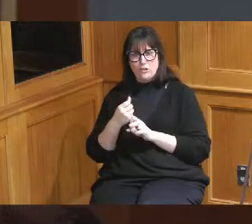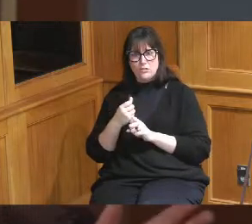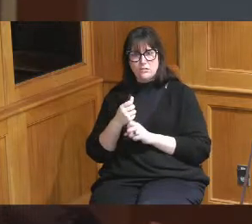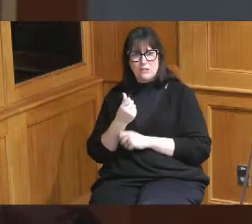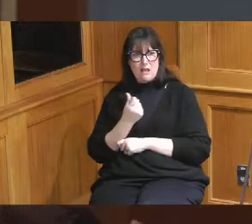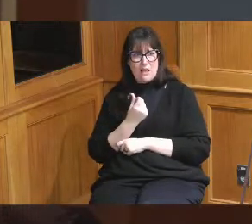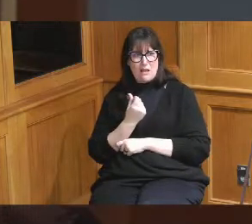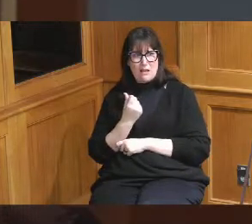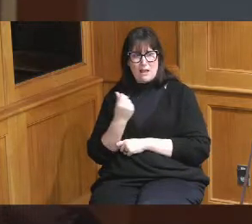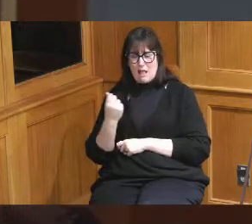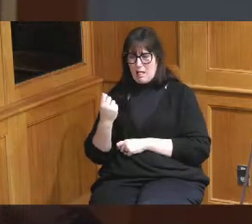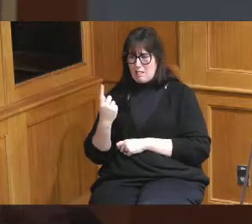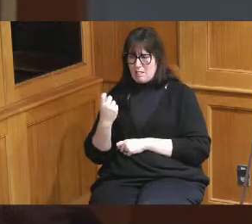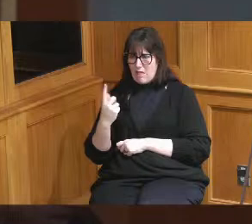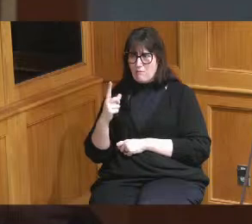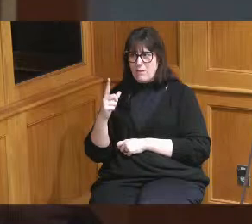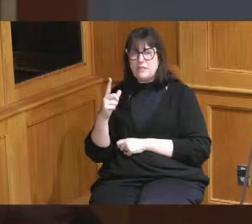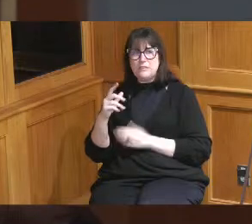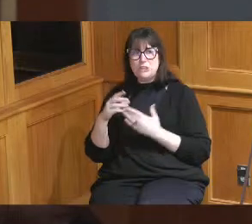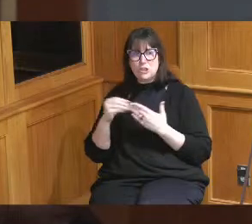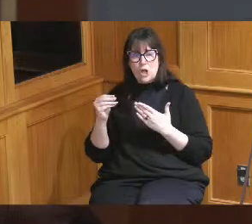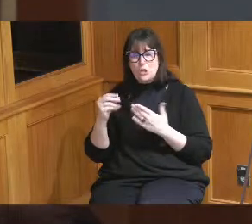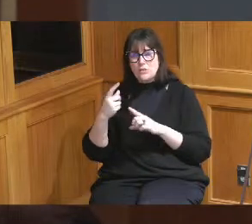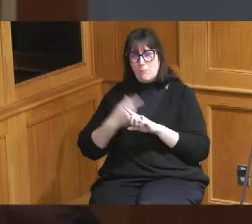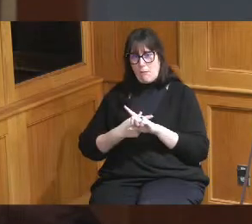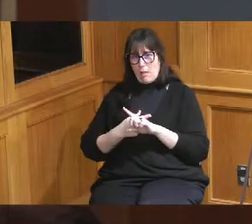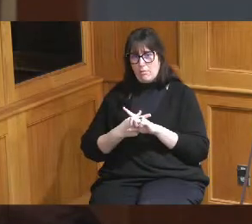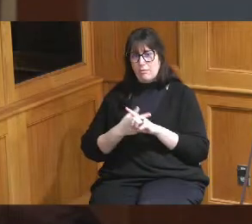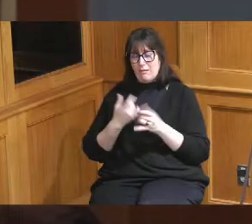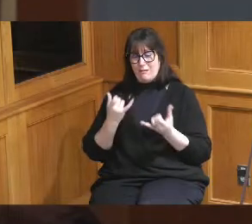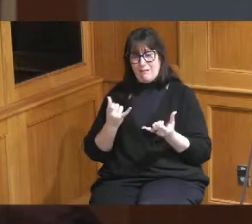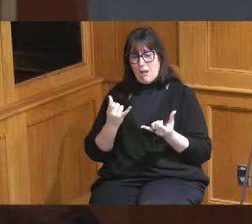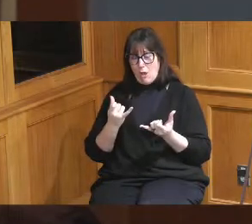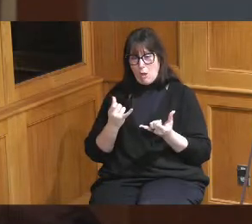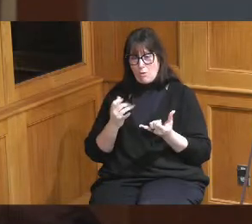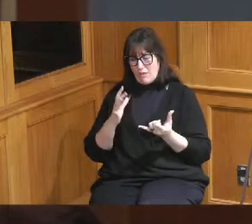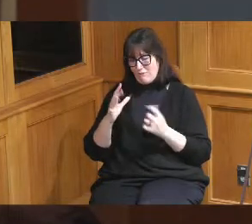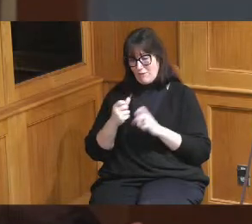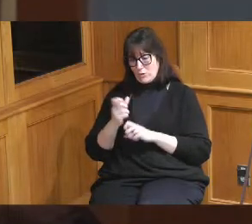$11 a month now to provide some basic insurance if you get displaced from your rental and then